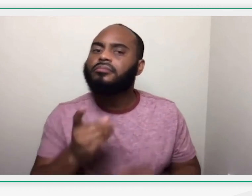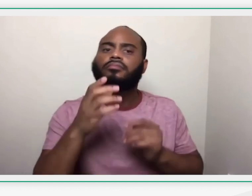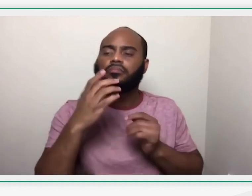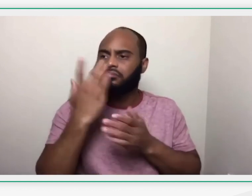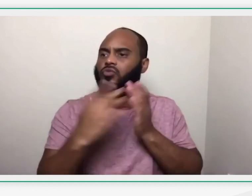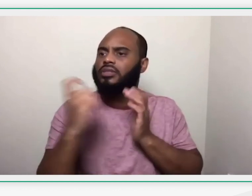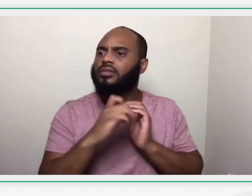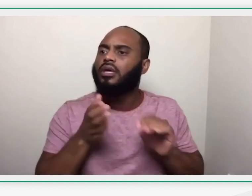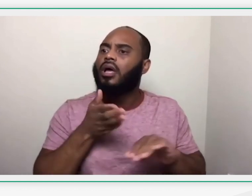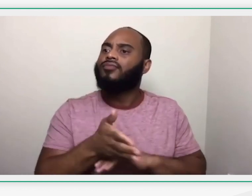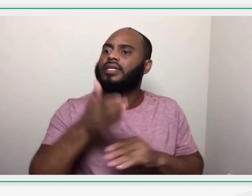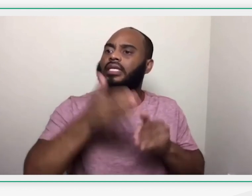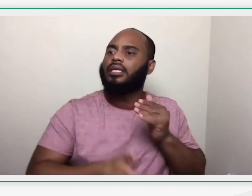The next question says: